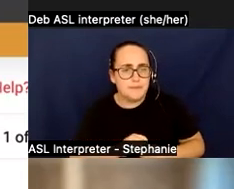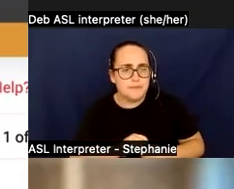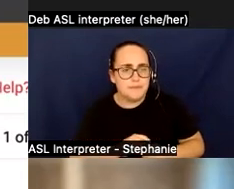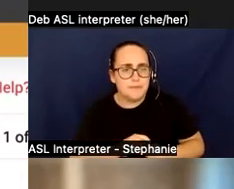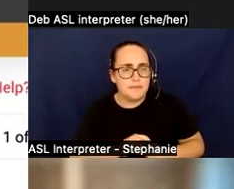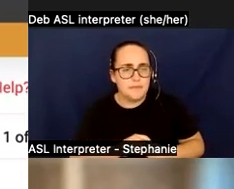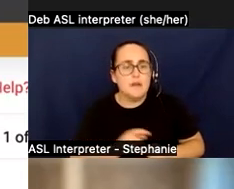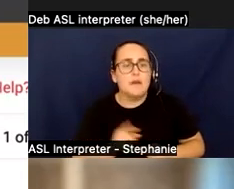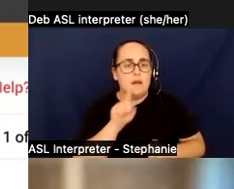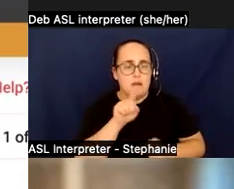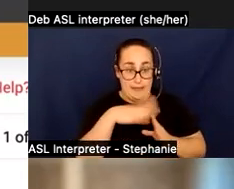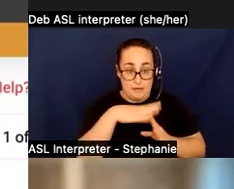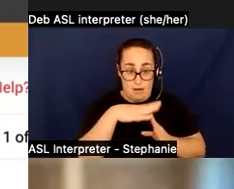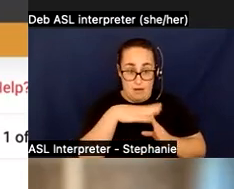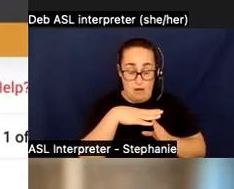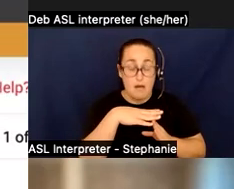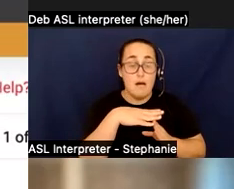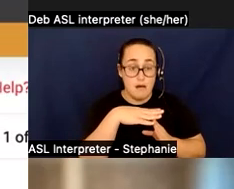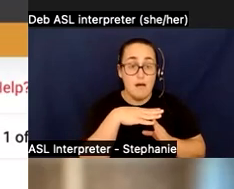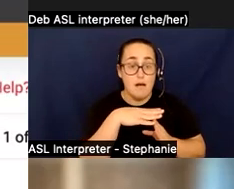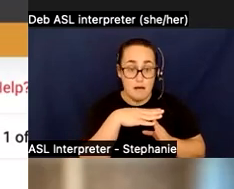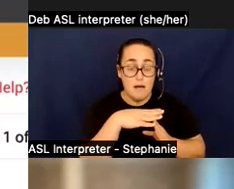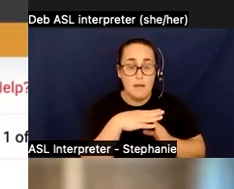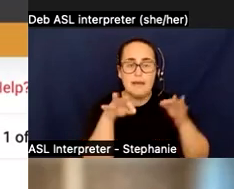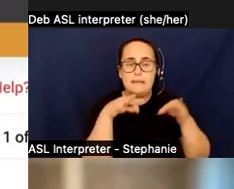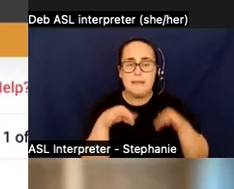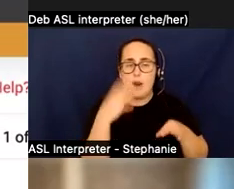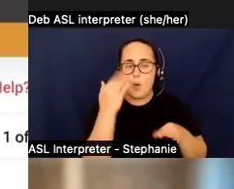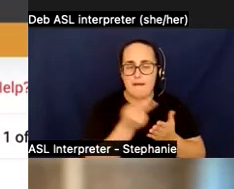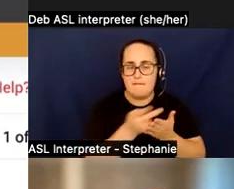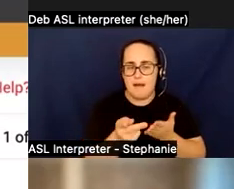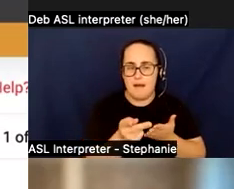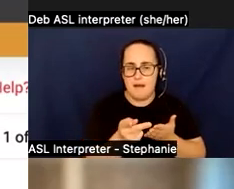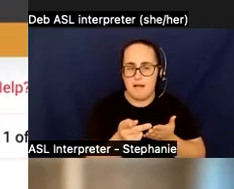will show me up here. This is because again this is a test but it's a good example. It